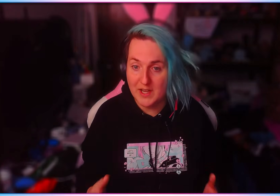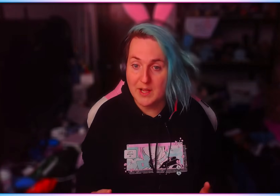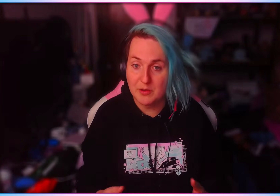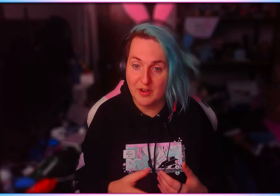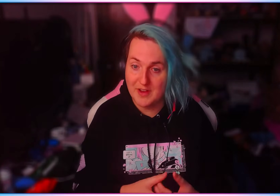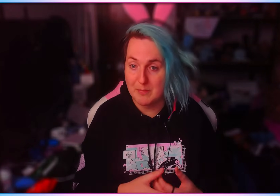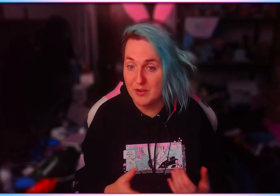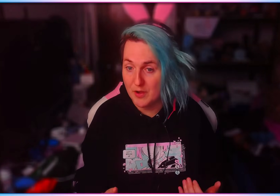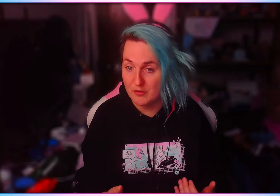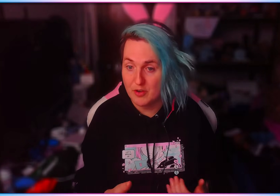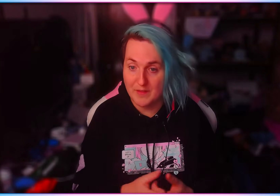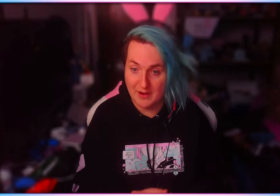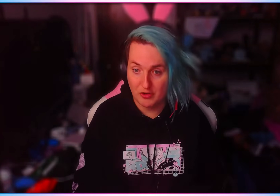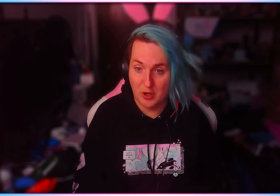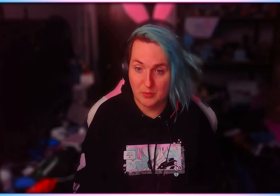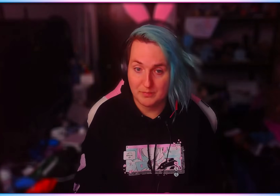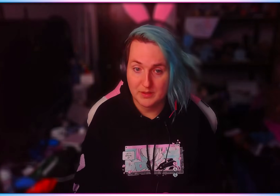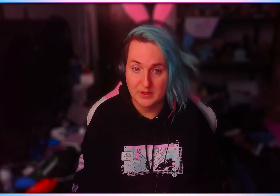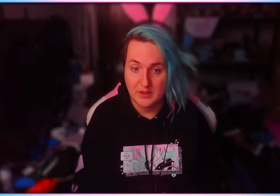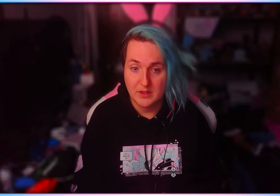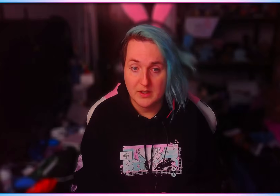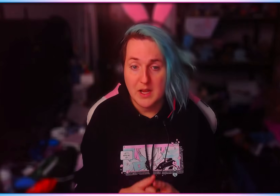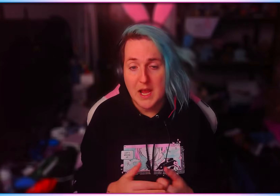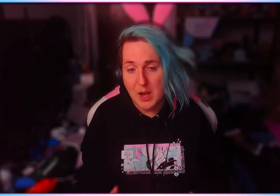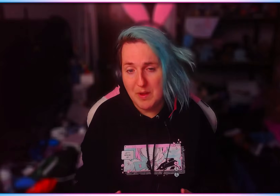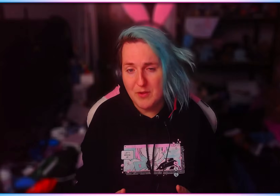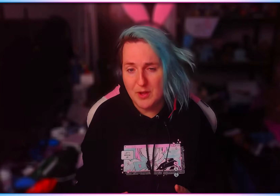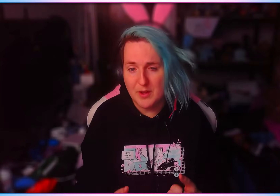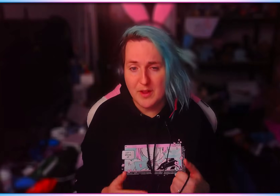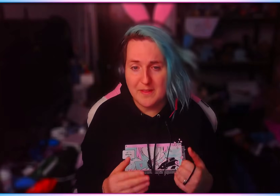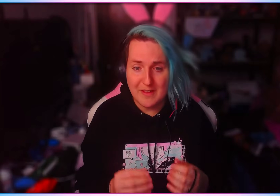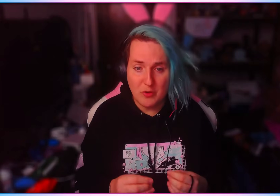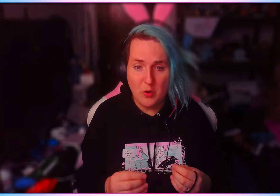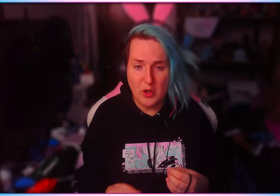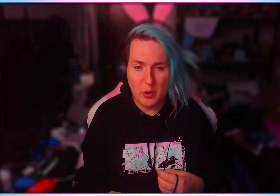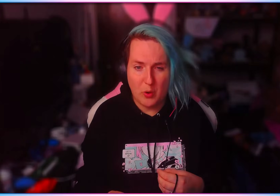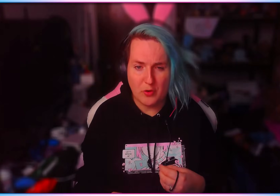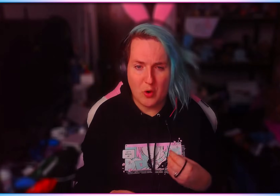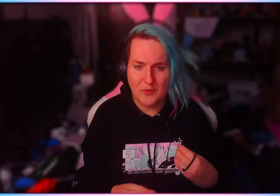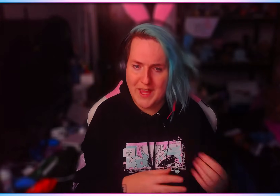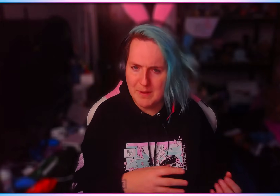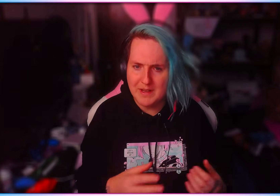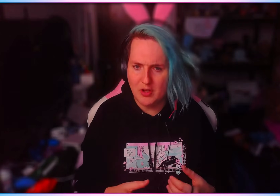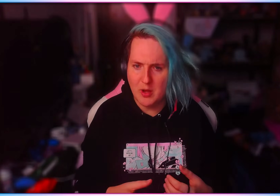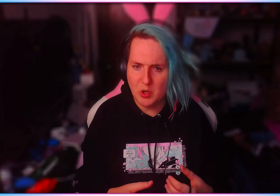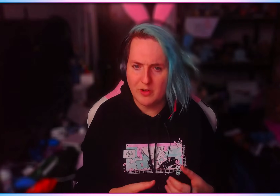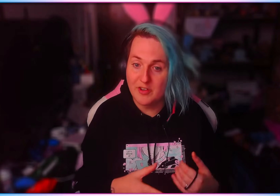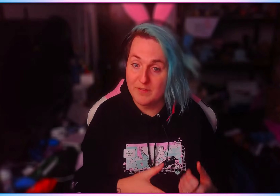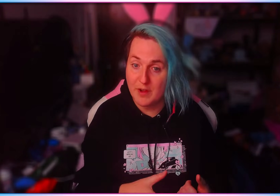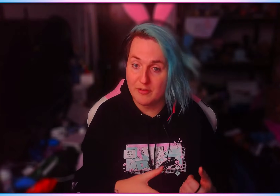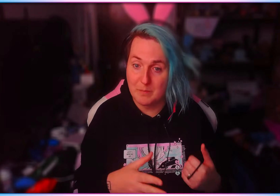Language adapted version of that show. However, there’s not a lot of gaming terminology versed